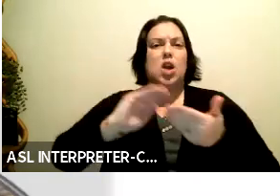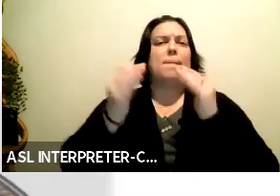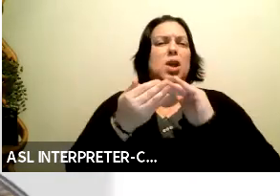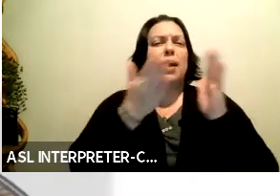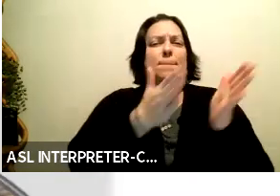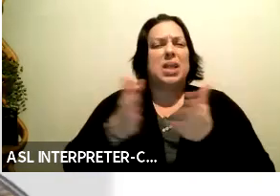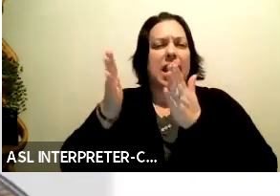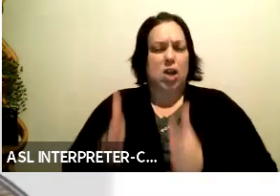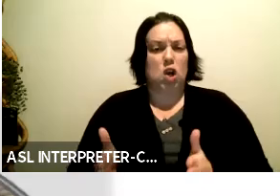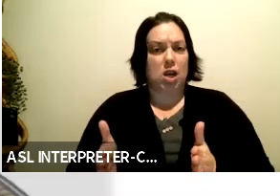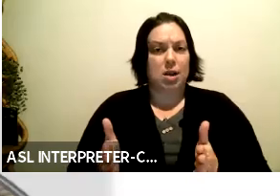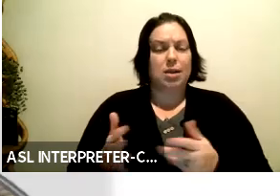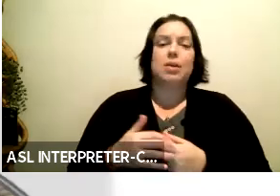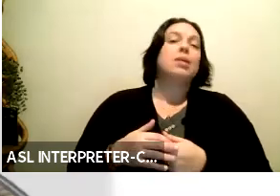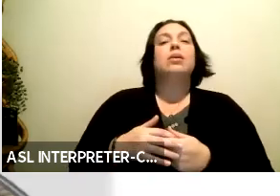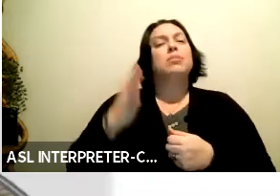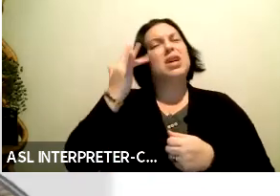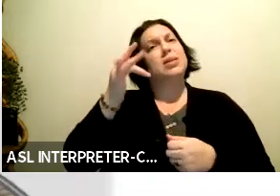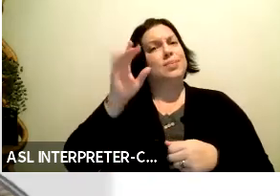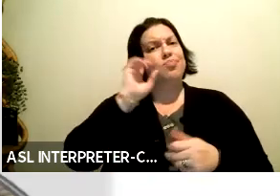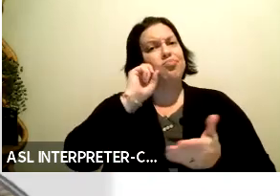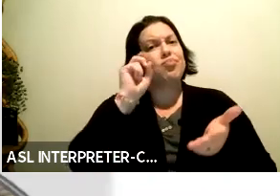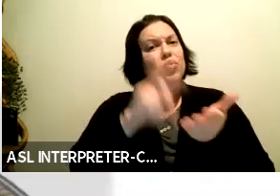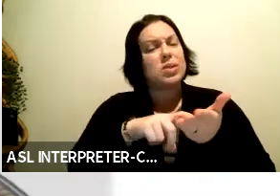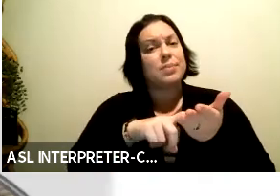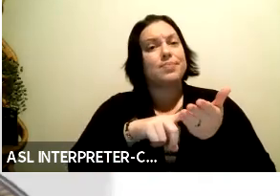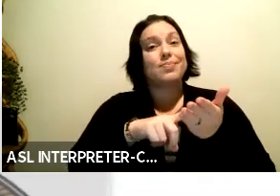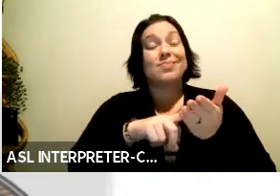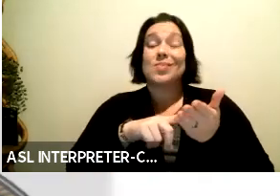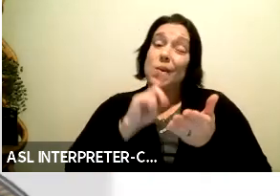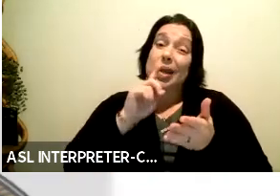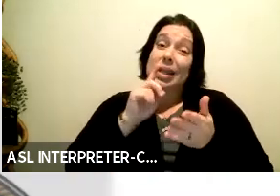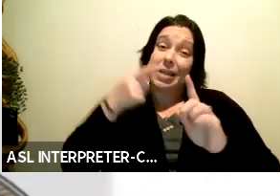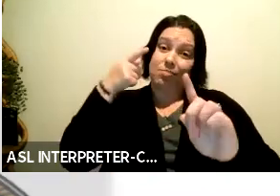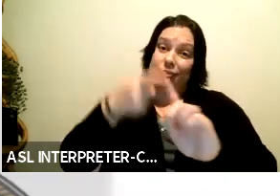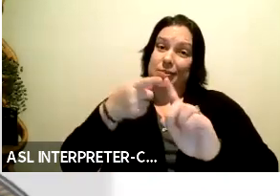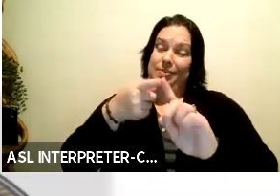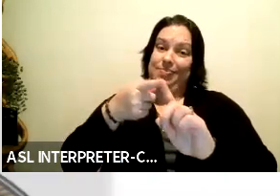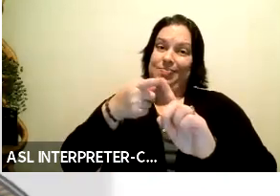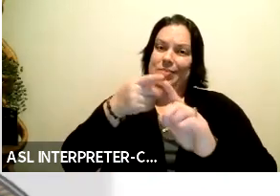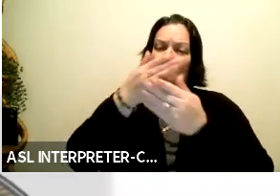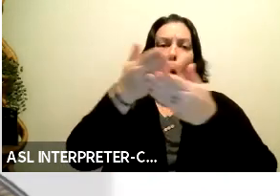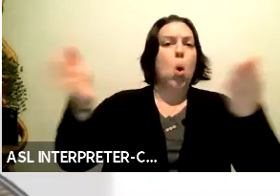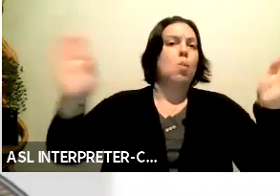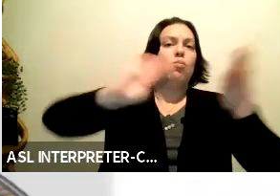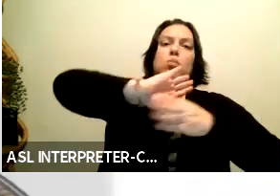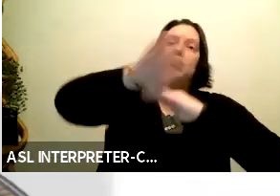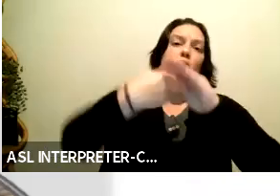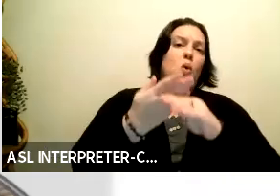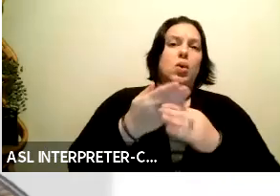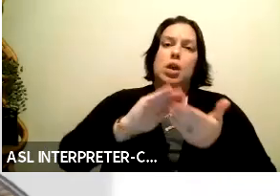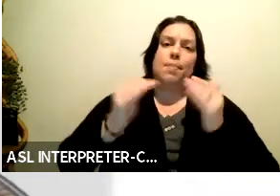because we saw that it even grew it's about the whole community. And different people have access